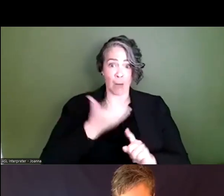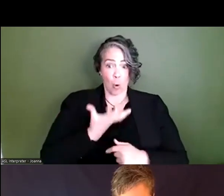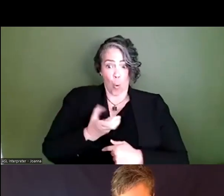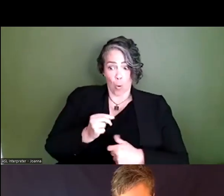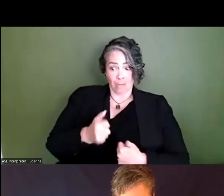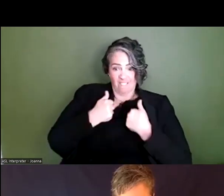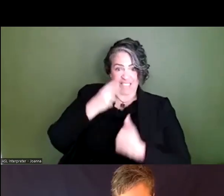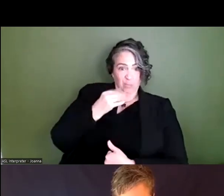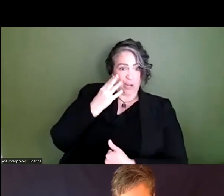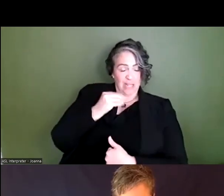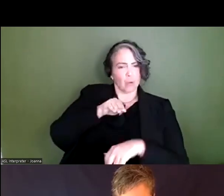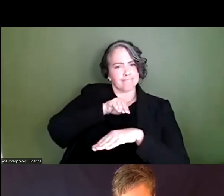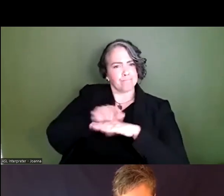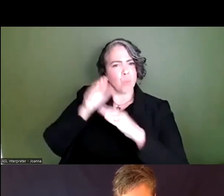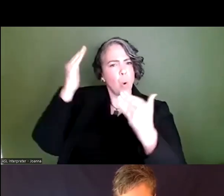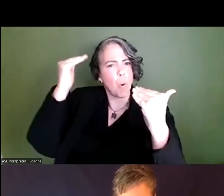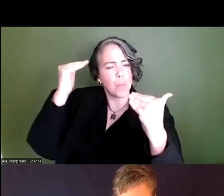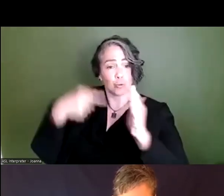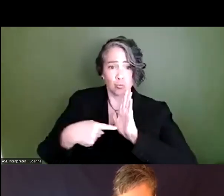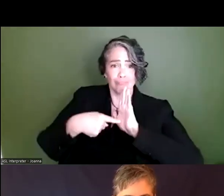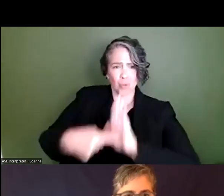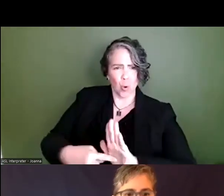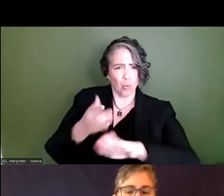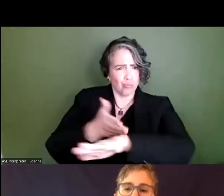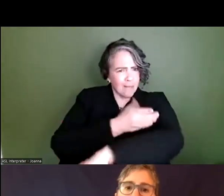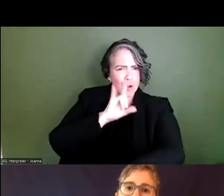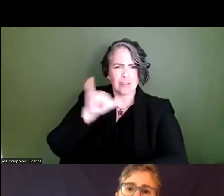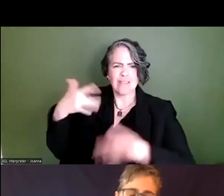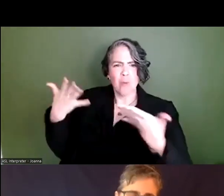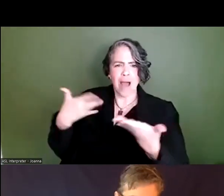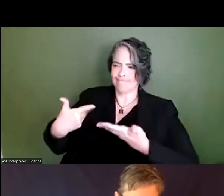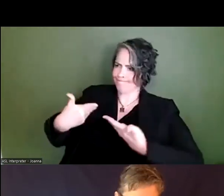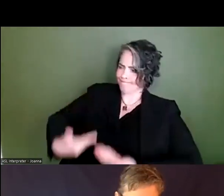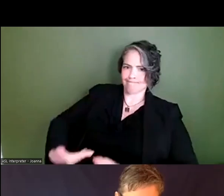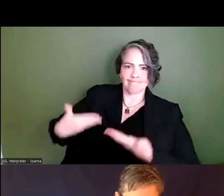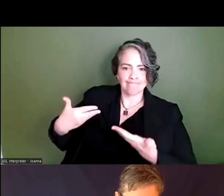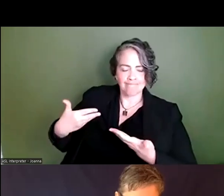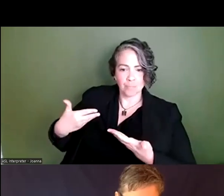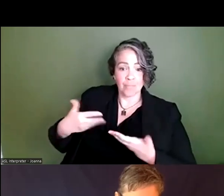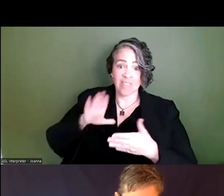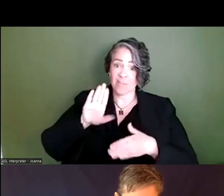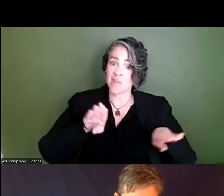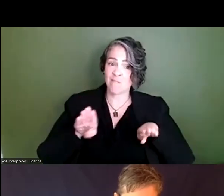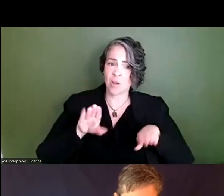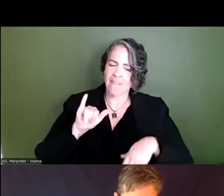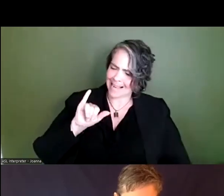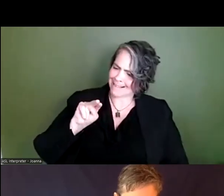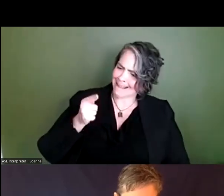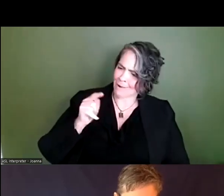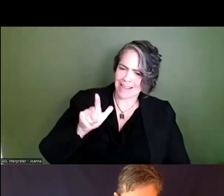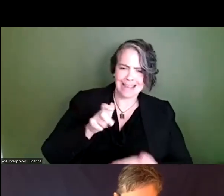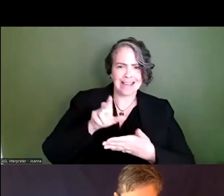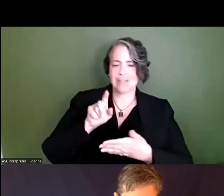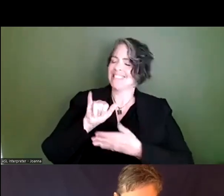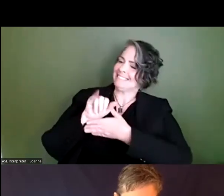to role-model recovery, to act with integrity. CCAR is the training that is used predominately